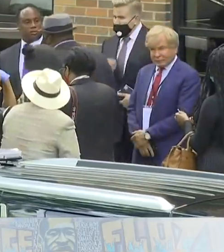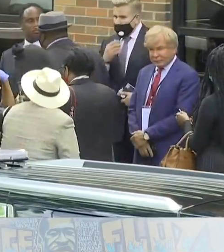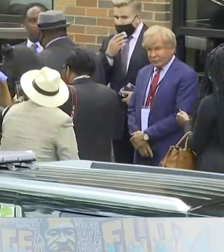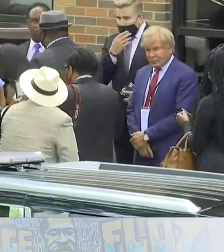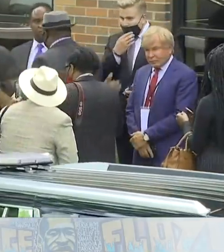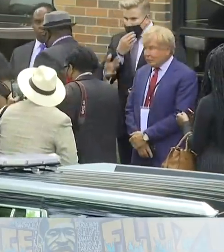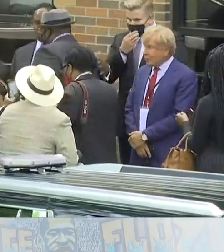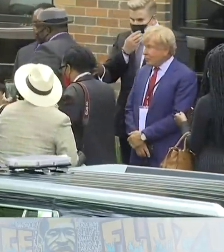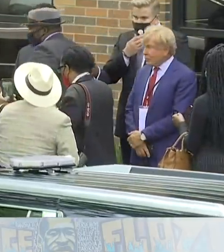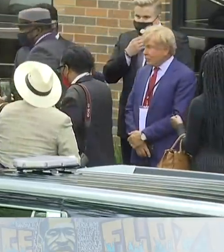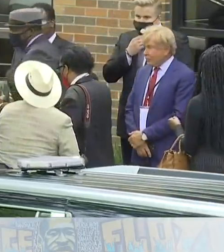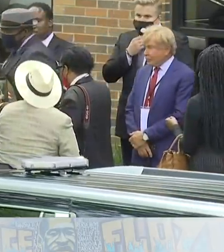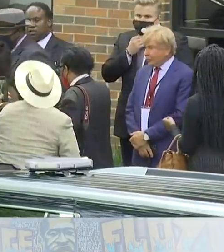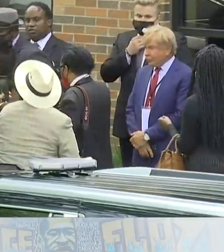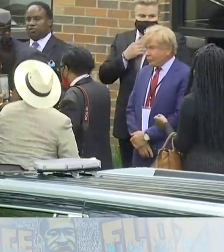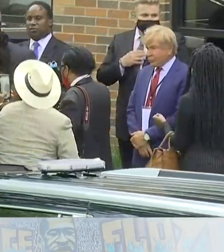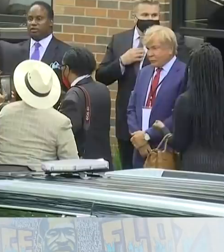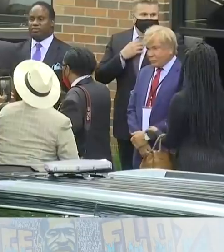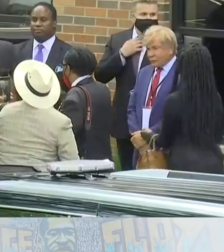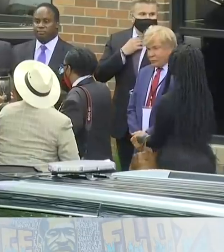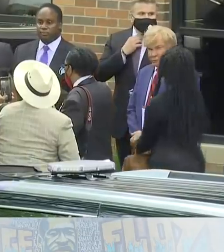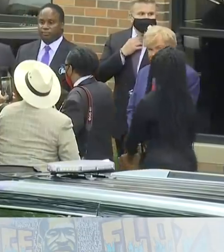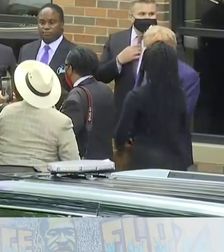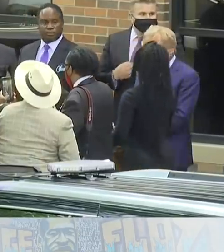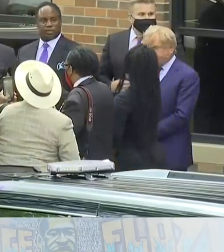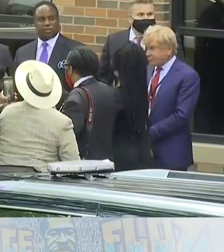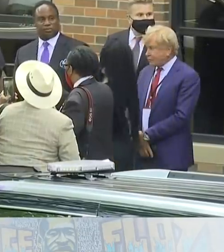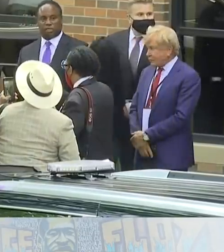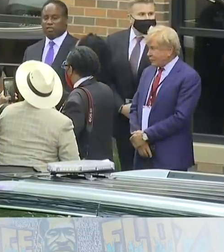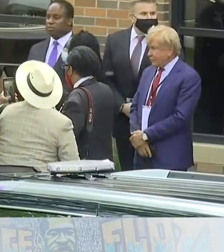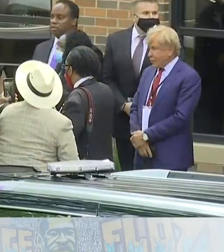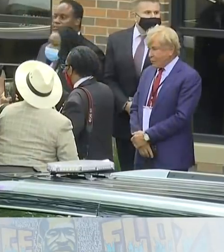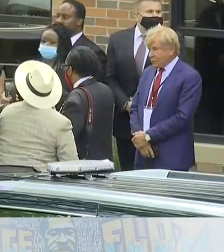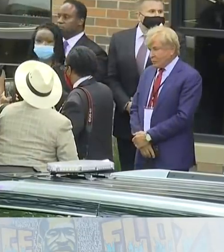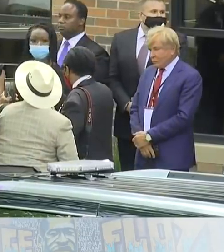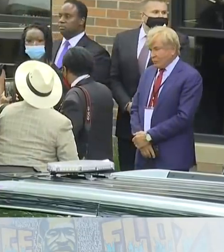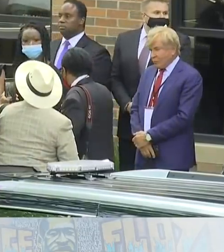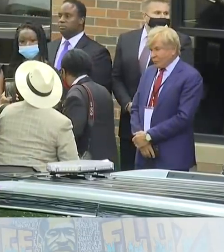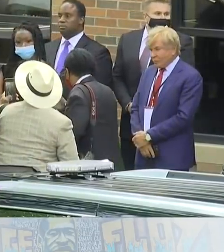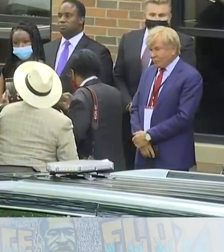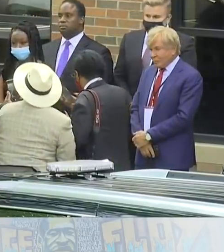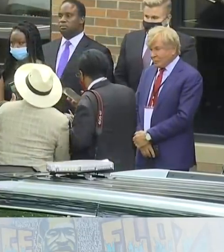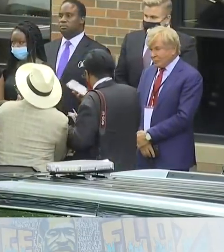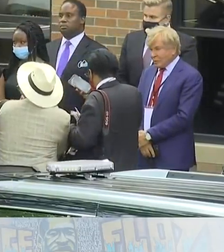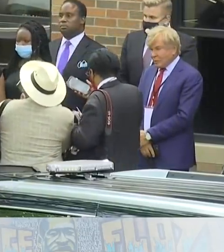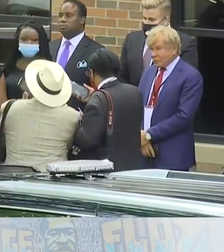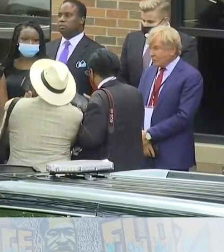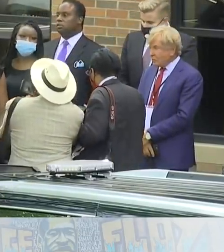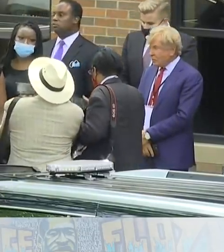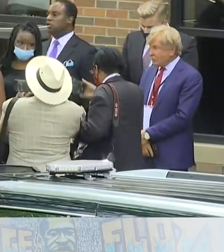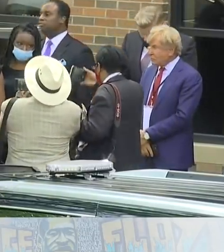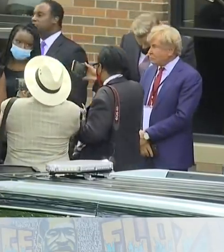CALLS TO ACTION. THIS IS A SHOT OUTSIDE. REVEREND JESSE JACKSON THAT YOU